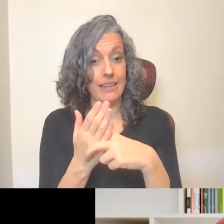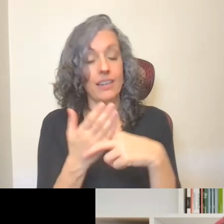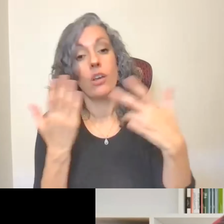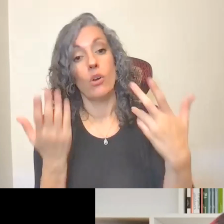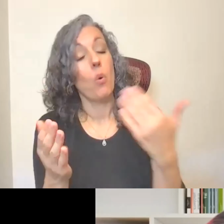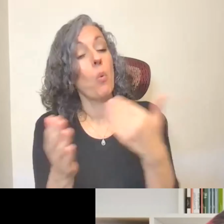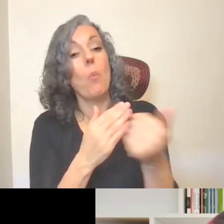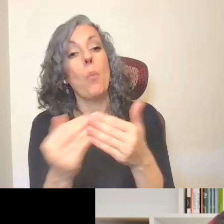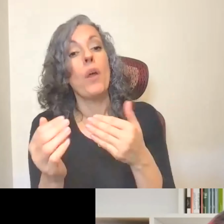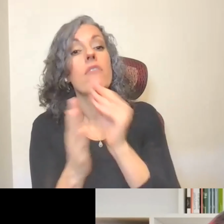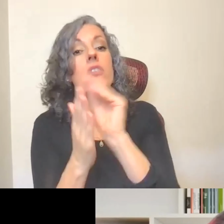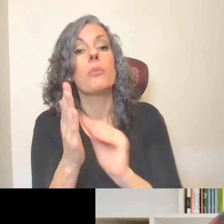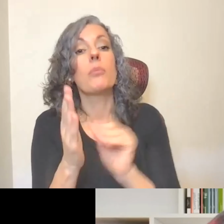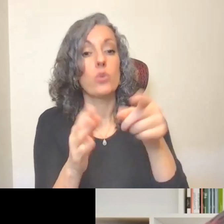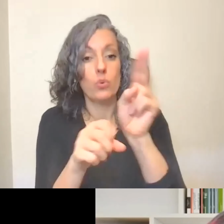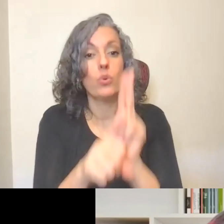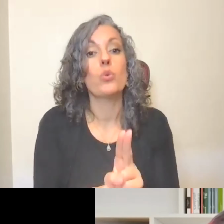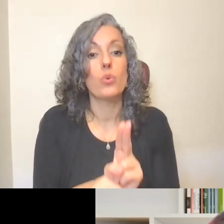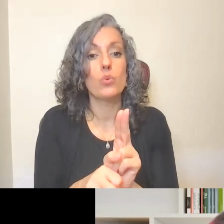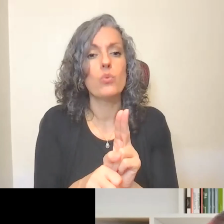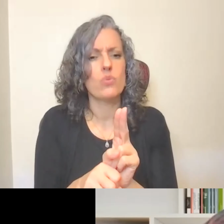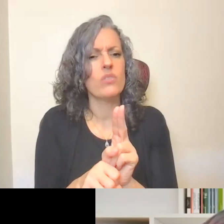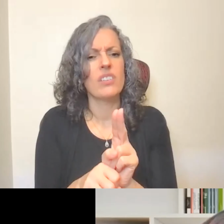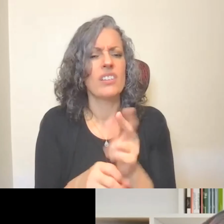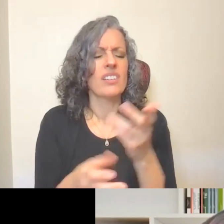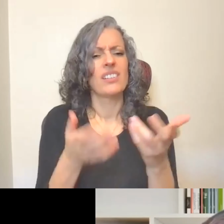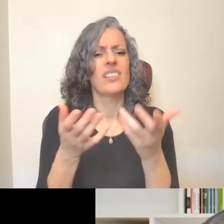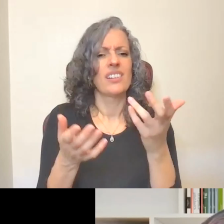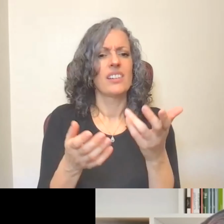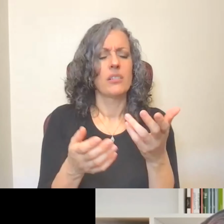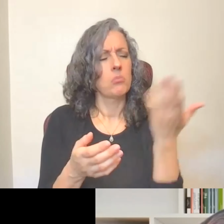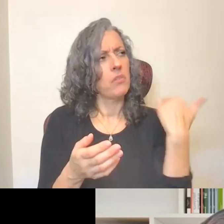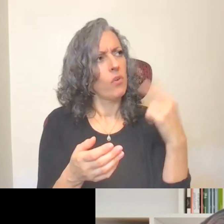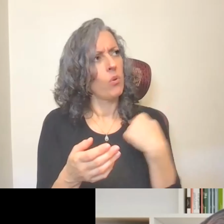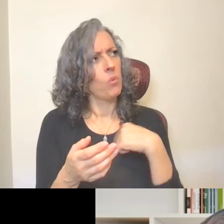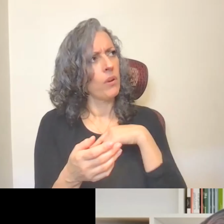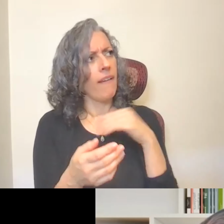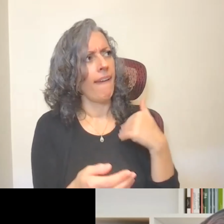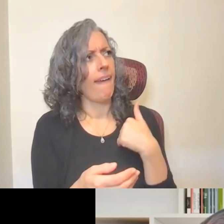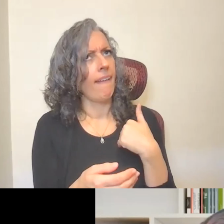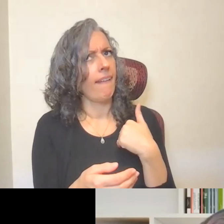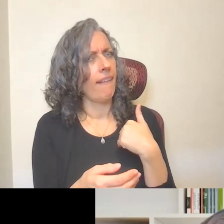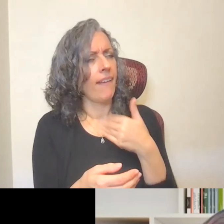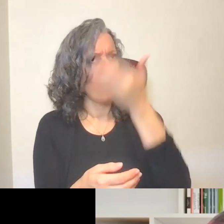tool you use at some point. Confluence, or we used to have, I forgot the name of the other one. No,